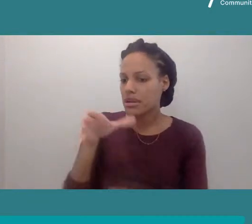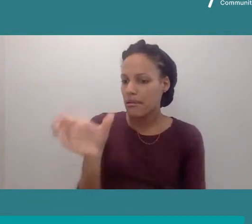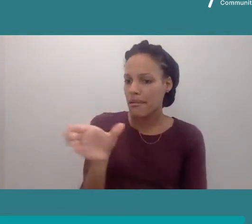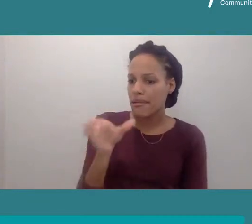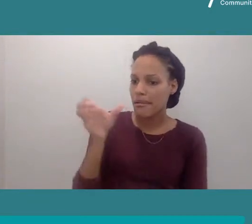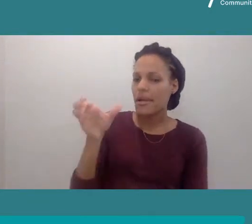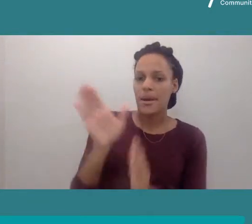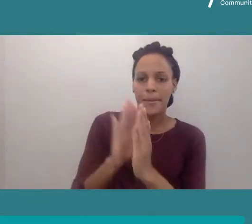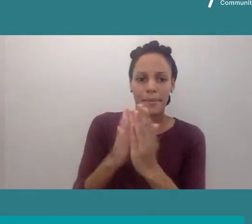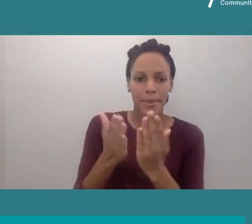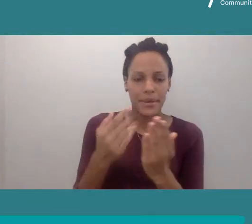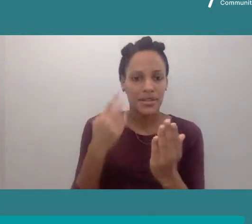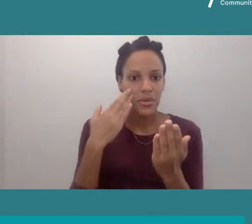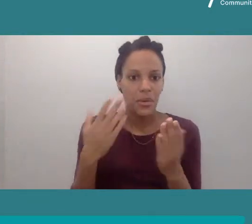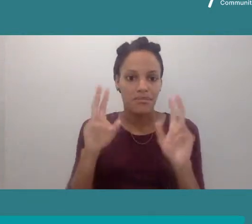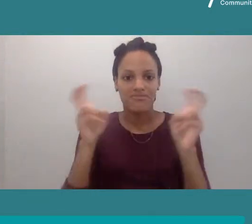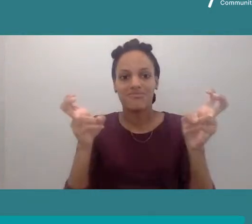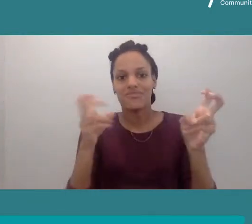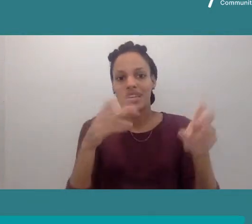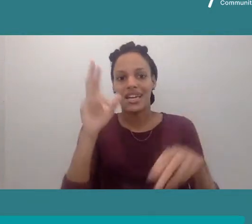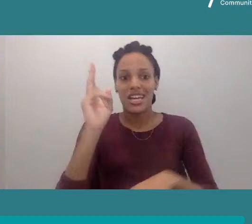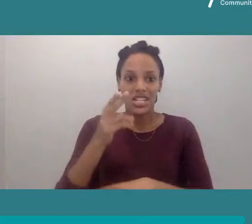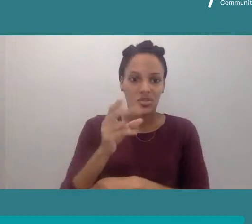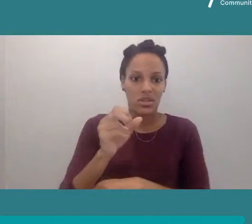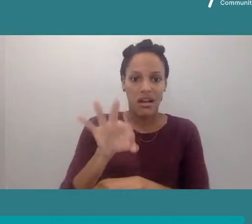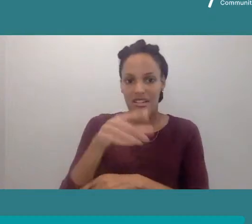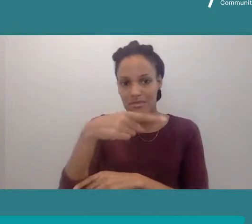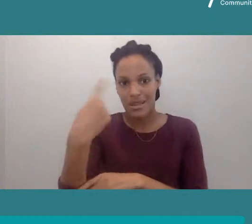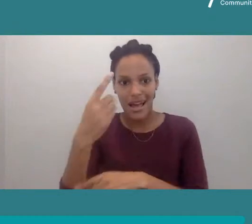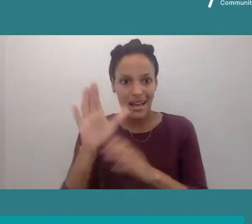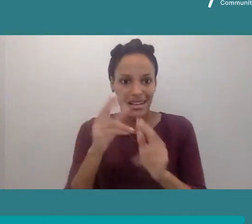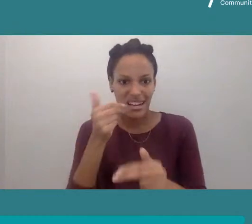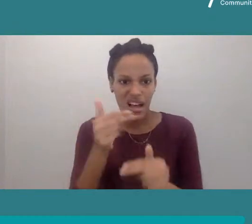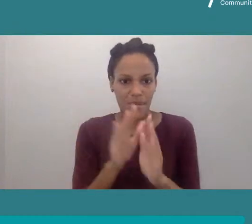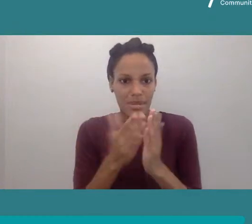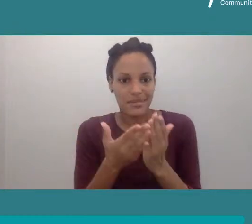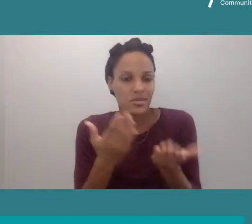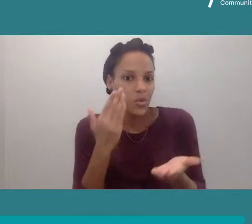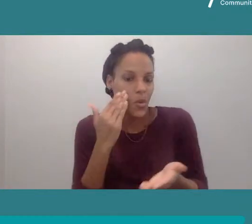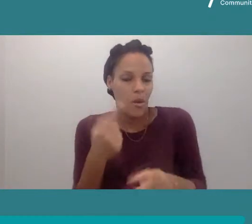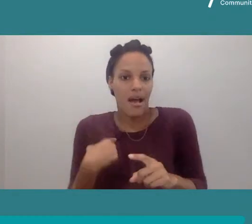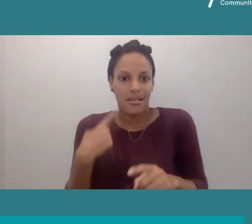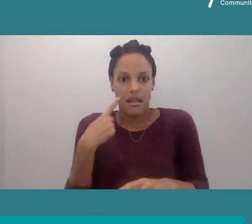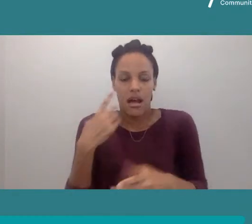titled something like "the history of Black comics," something like that and read about